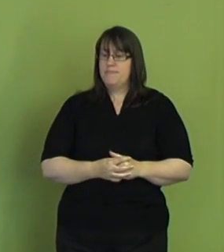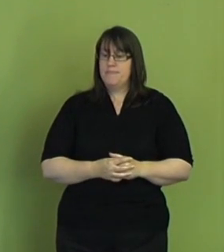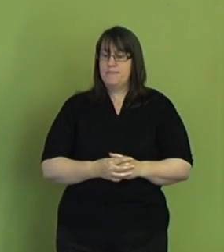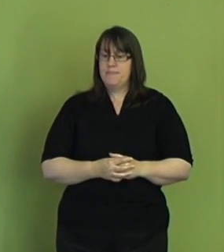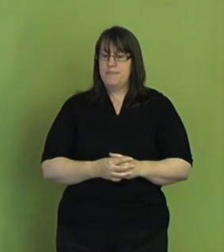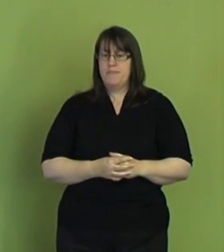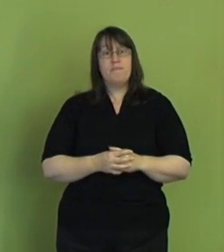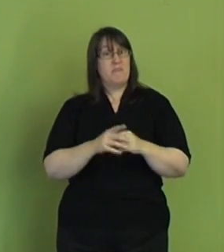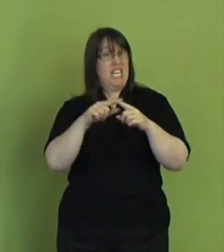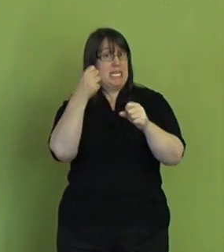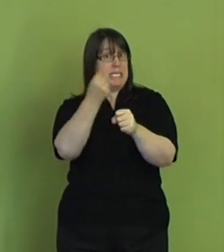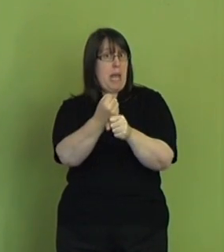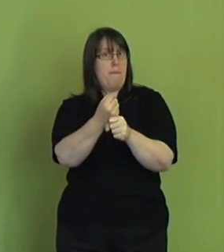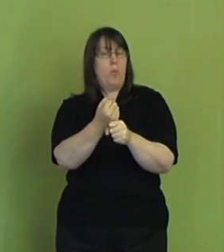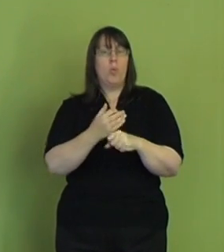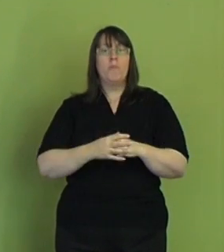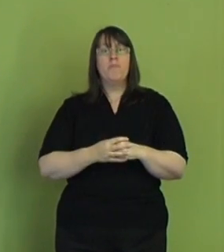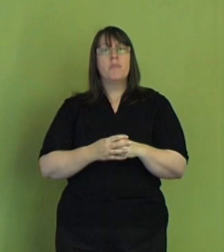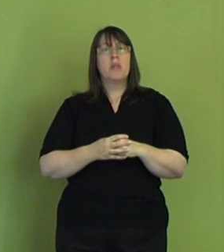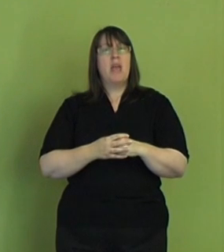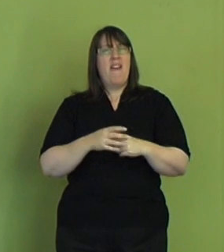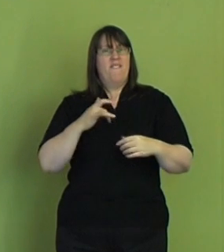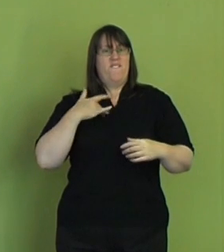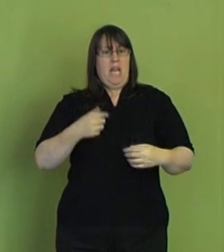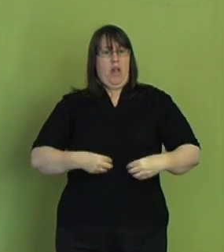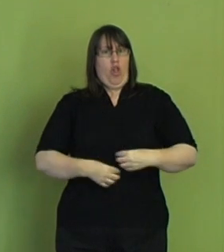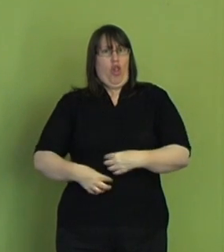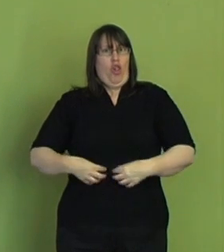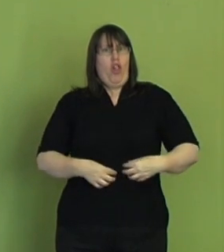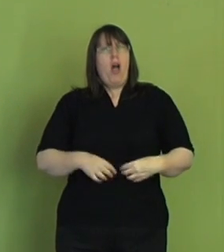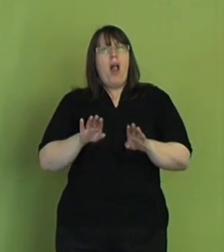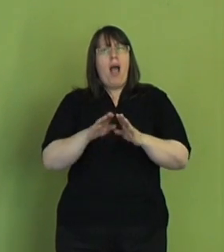Things like butterflies in the stomach,